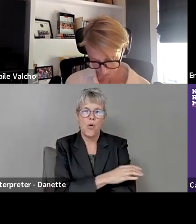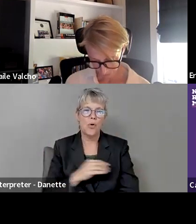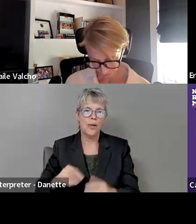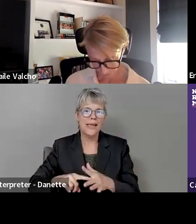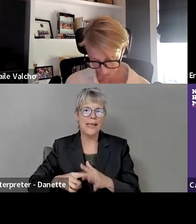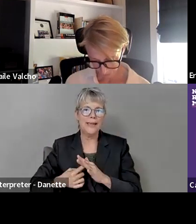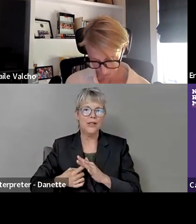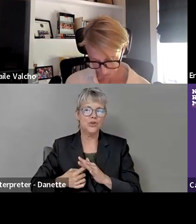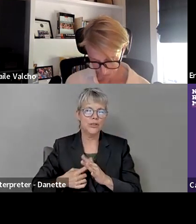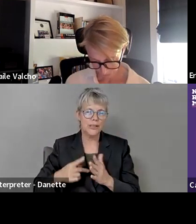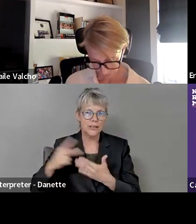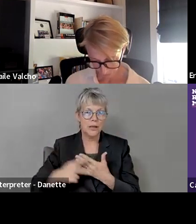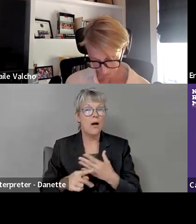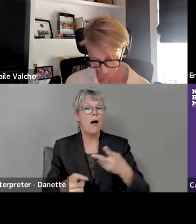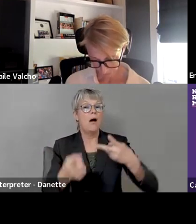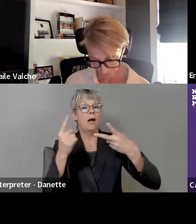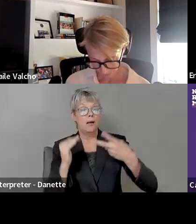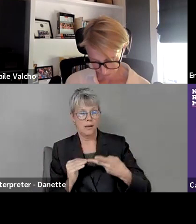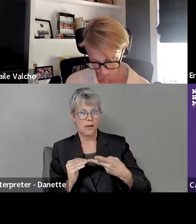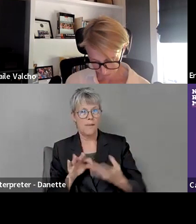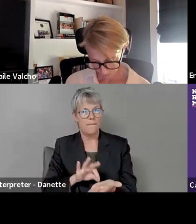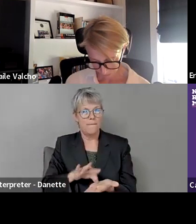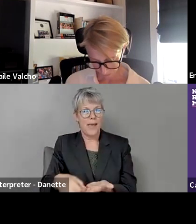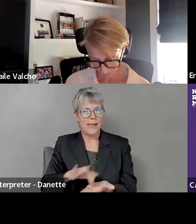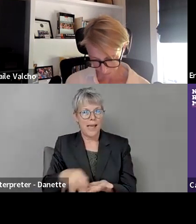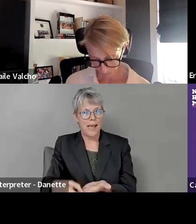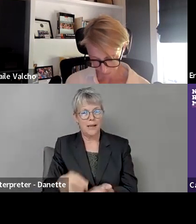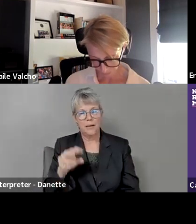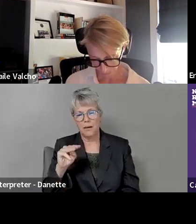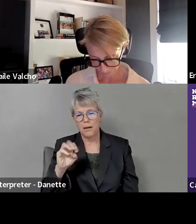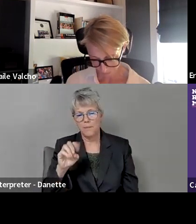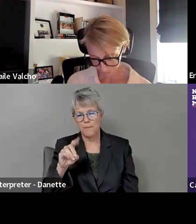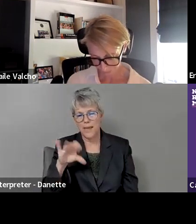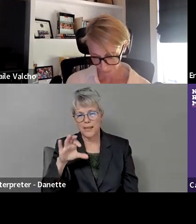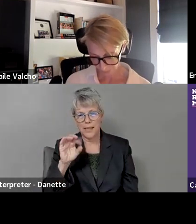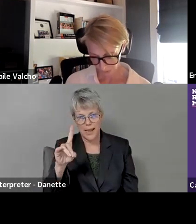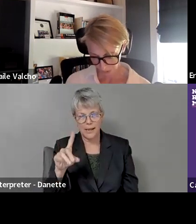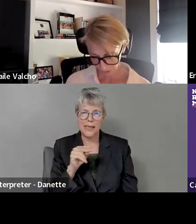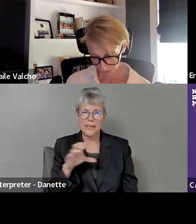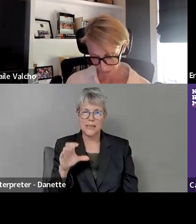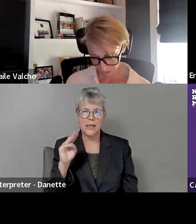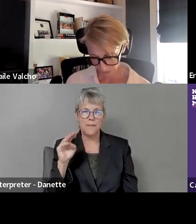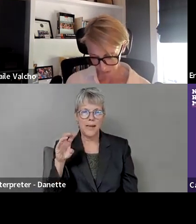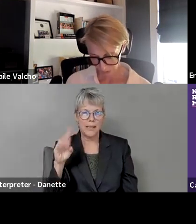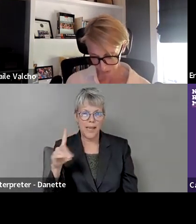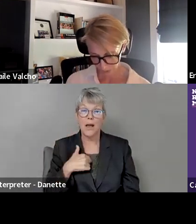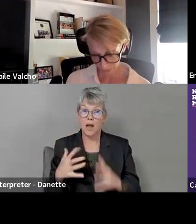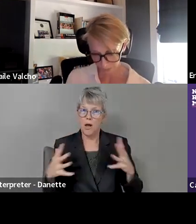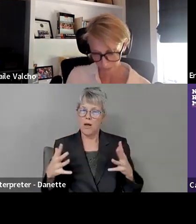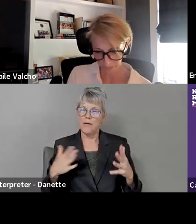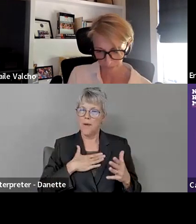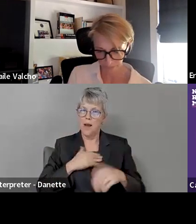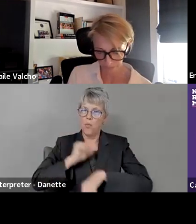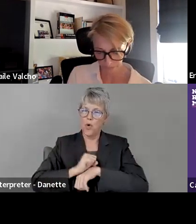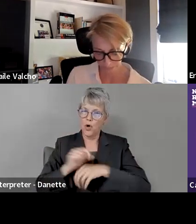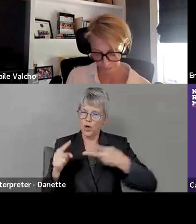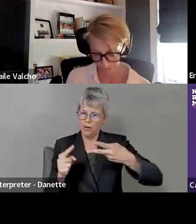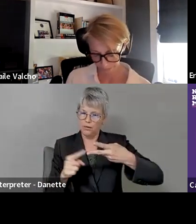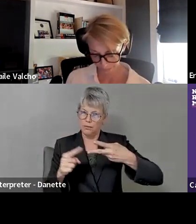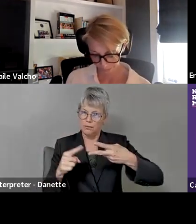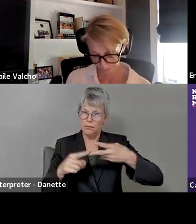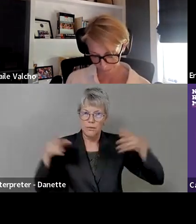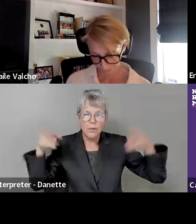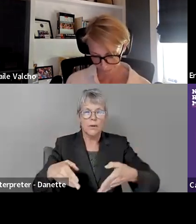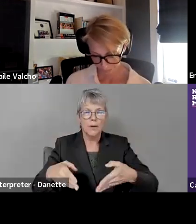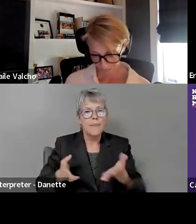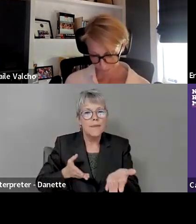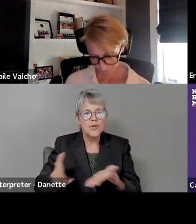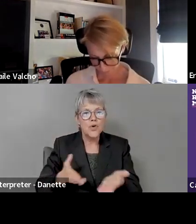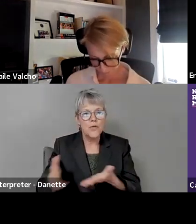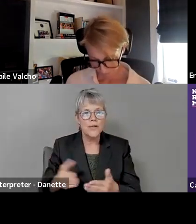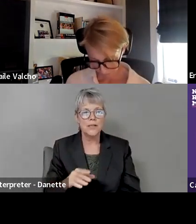Keith McCoy (he/him) - NC DHHS: at Medicaid. So i'm the Associate Medical Director for Behavioral Health at Nc. Medicaid, where a lot of my focus is around. What's the the services that our L. Me and Ceos provide?